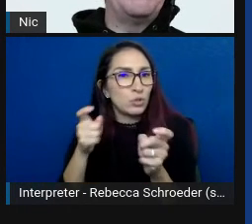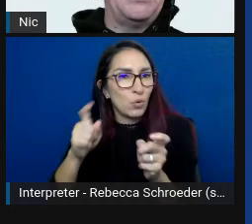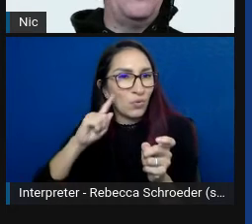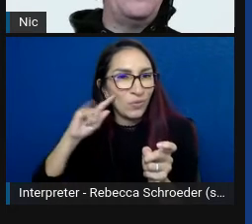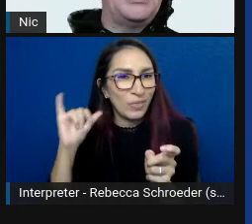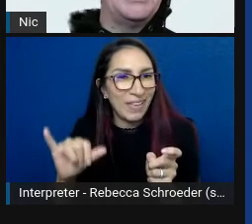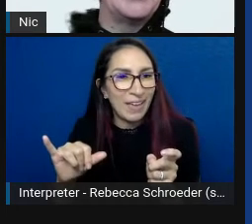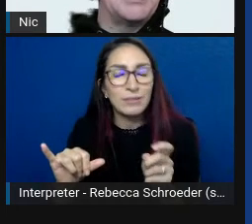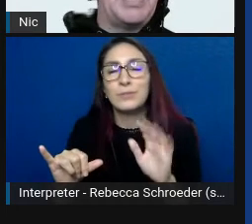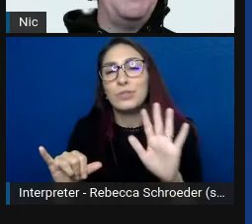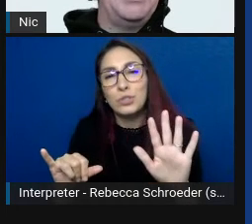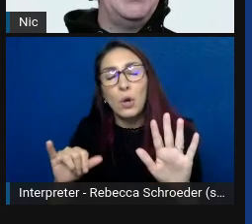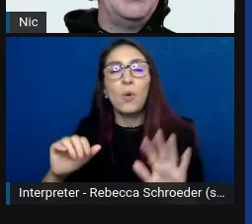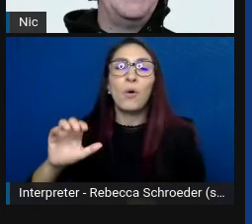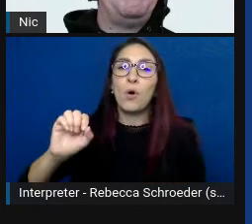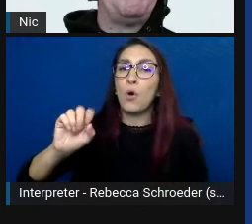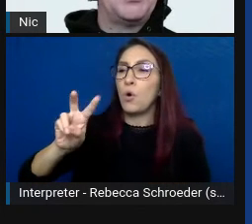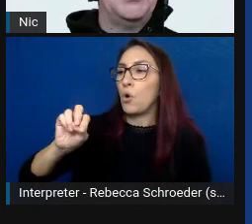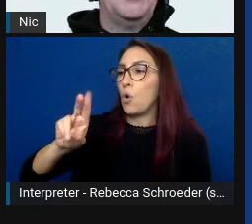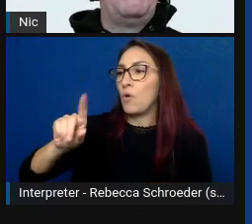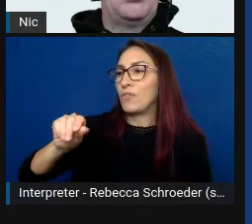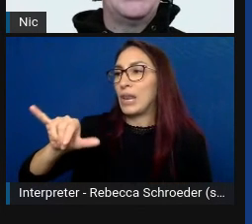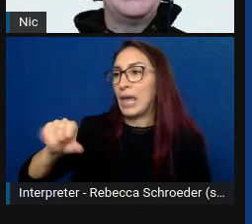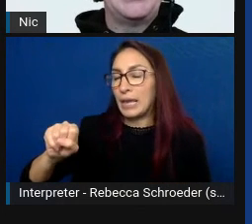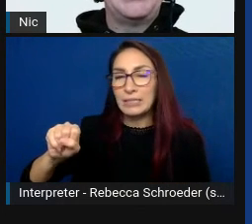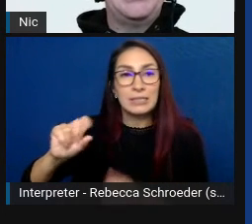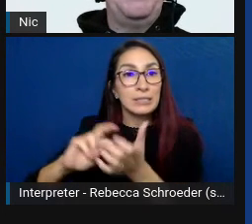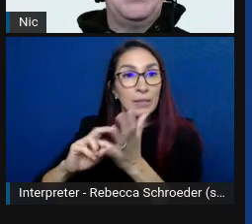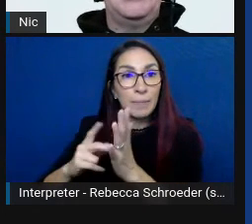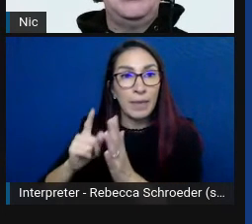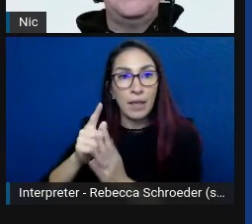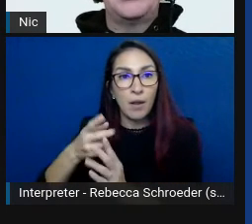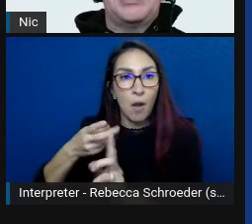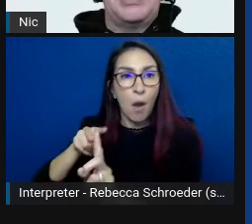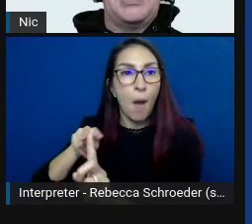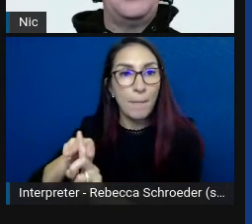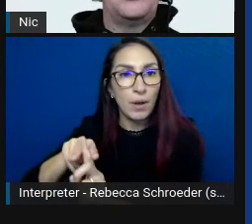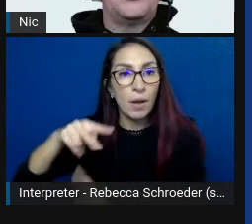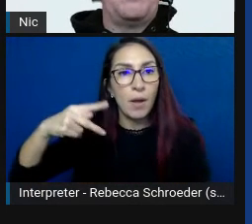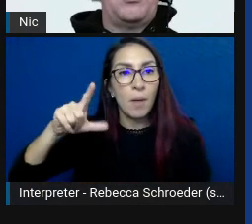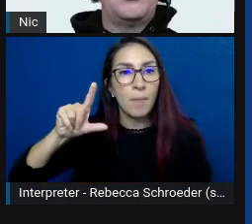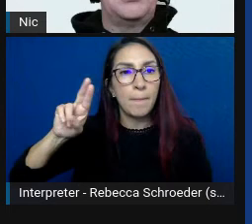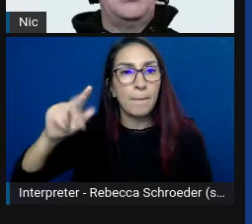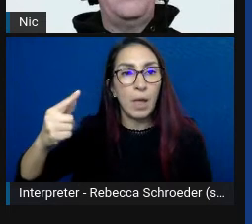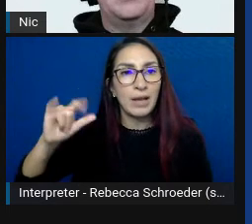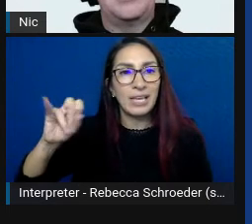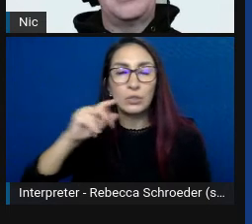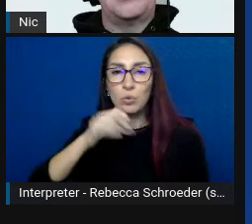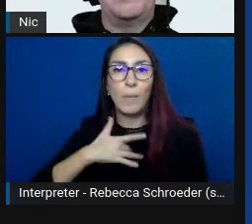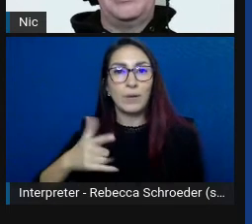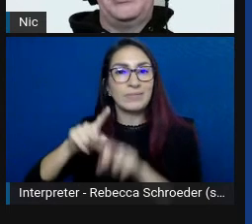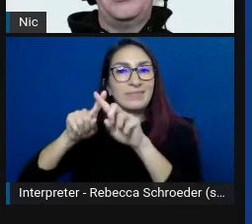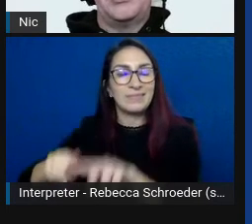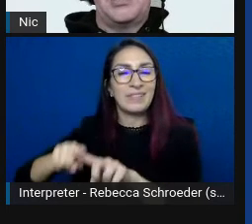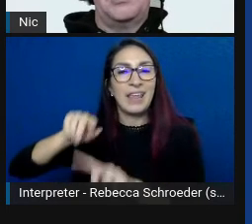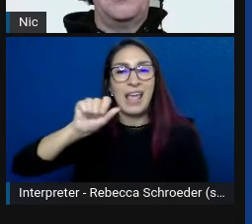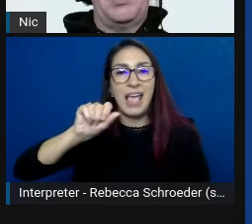By overlays, I mean plugins that typically use AI to supposedly fix accessibility on a side.